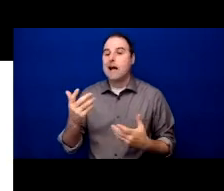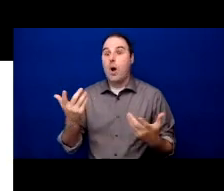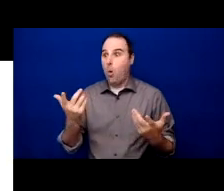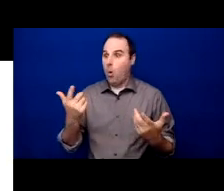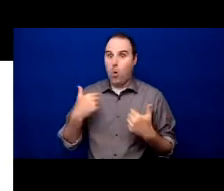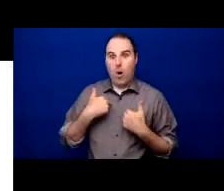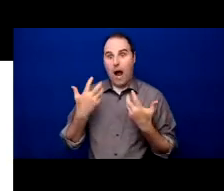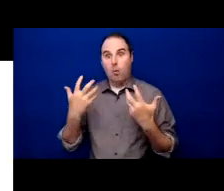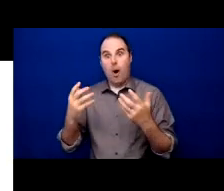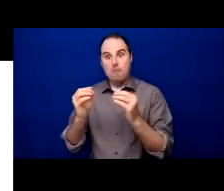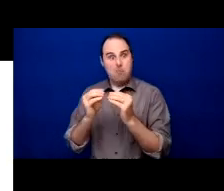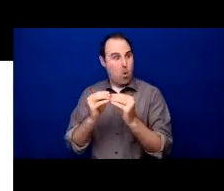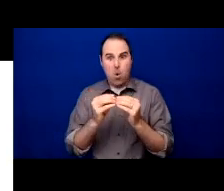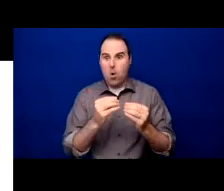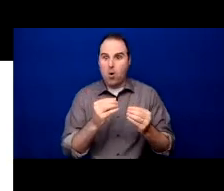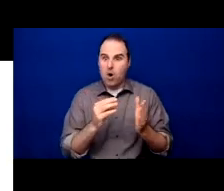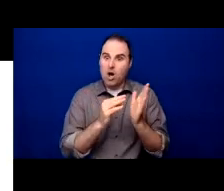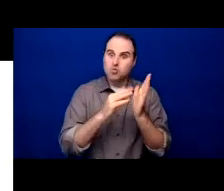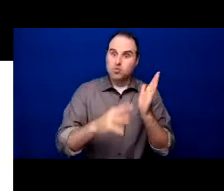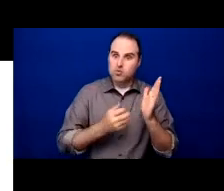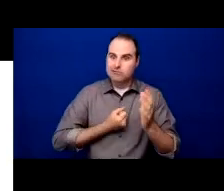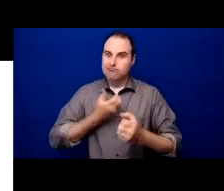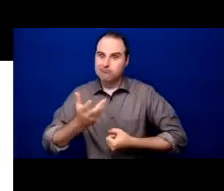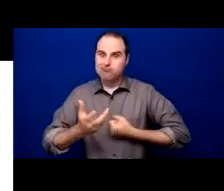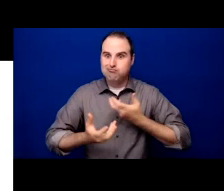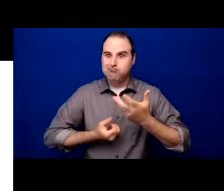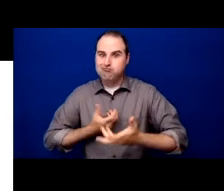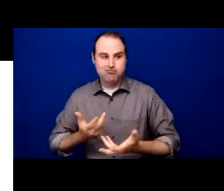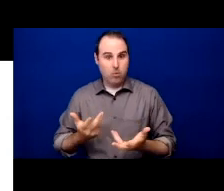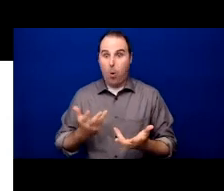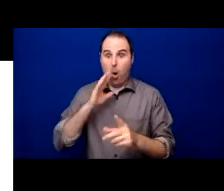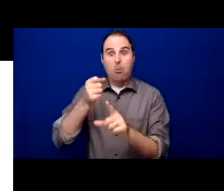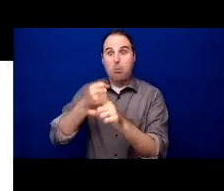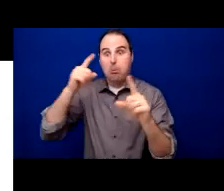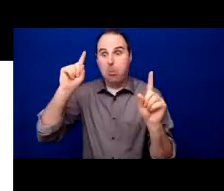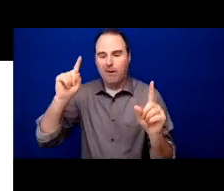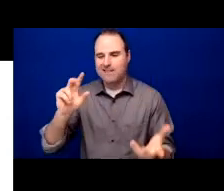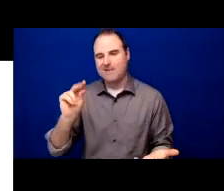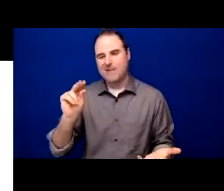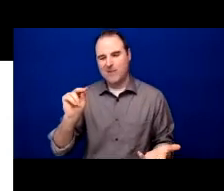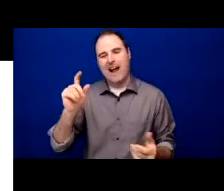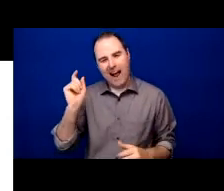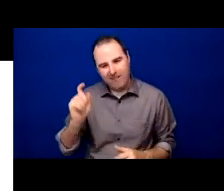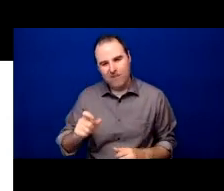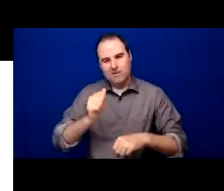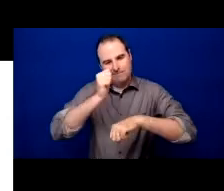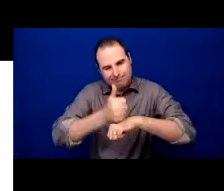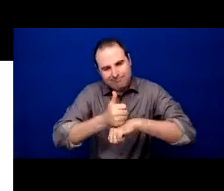It's not something that just happens because we have a lot of students on campus. It's a very intentional cultivating and nurturing of student voice.